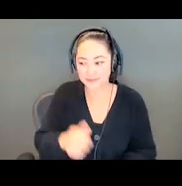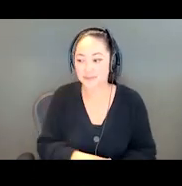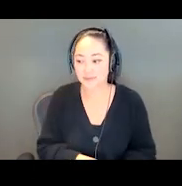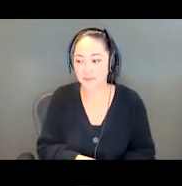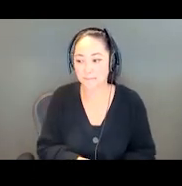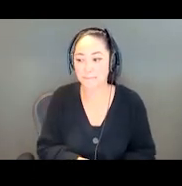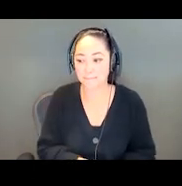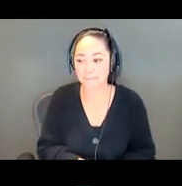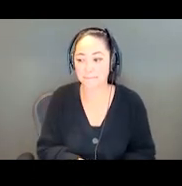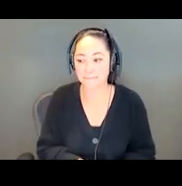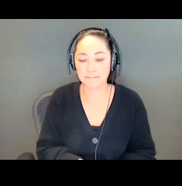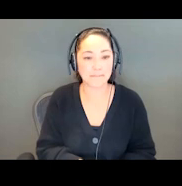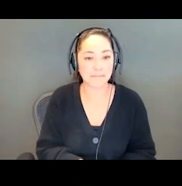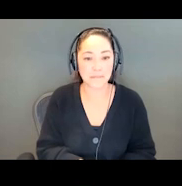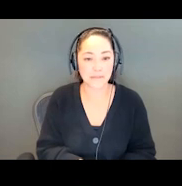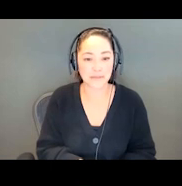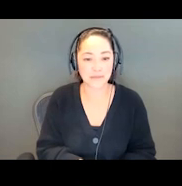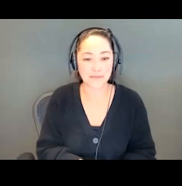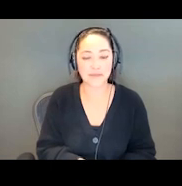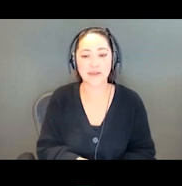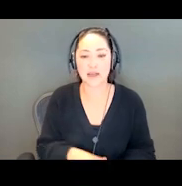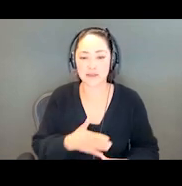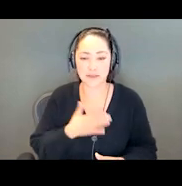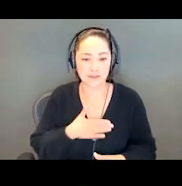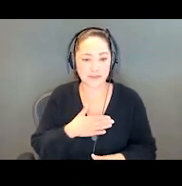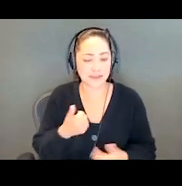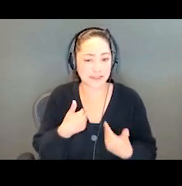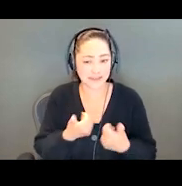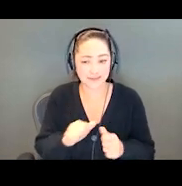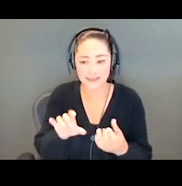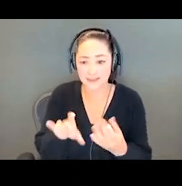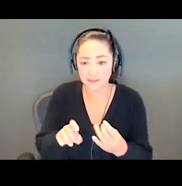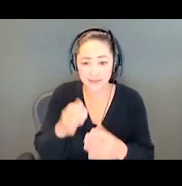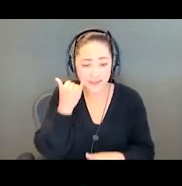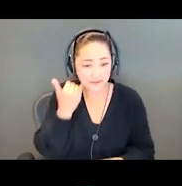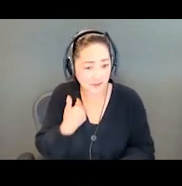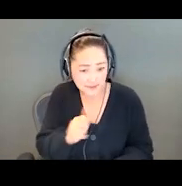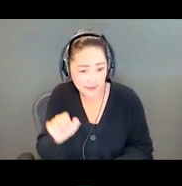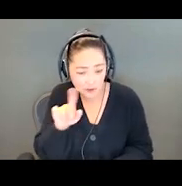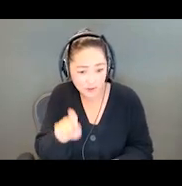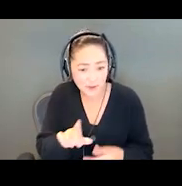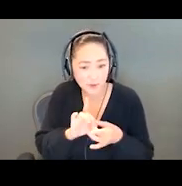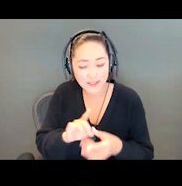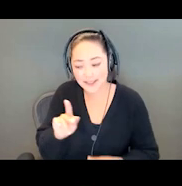to have some feedback and if you have any questions regarding general accessibility